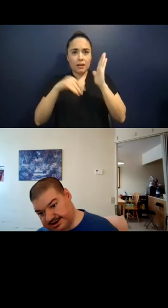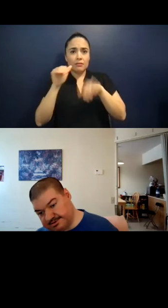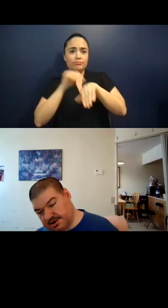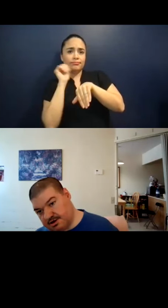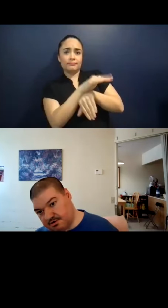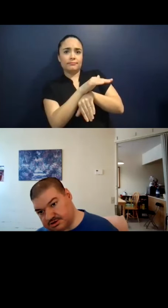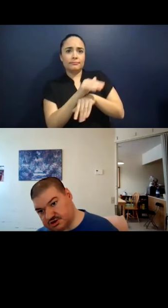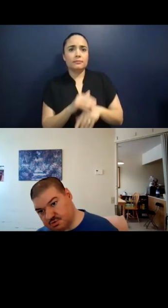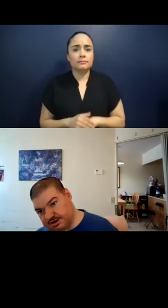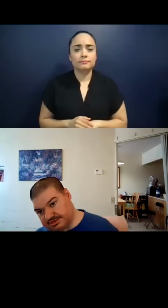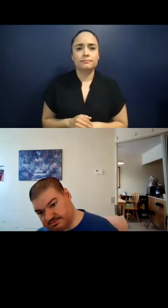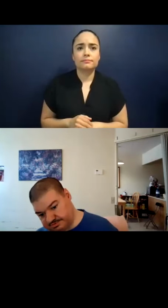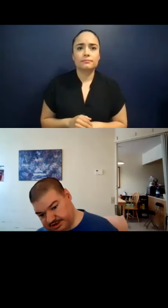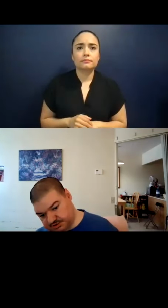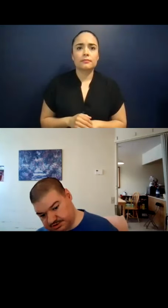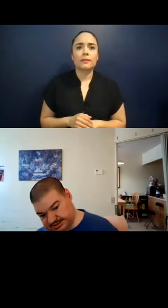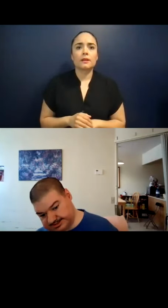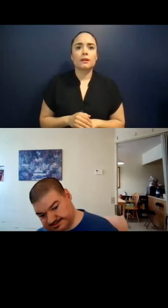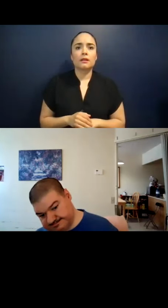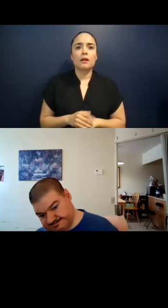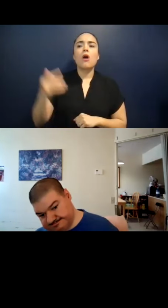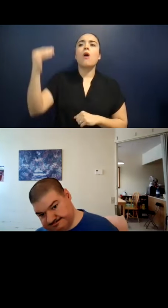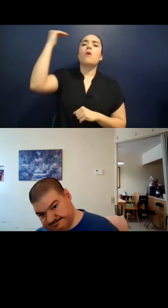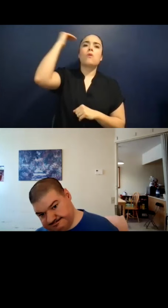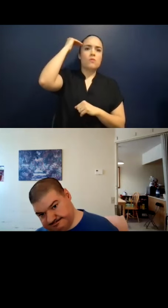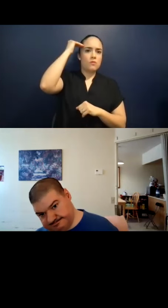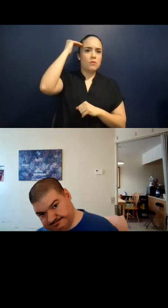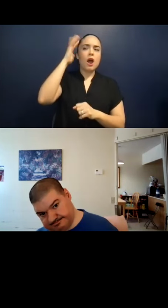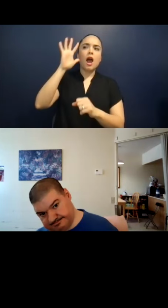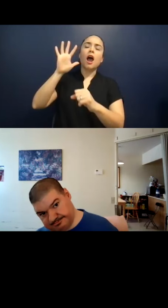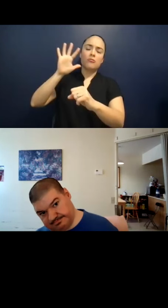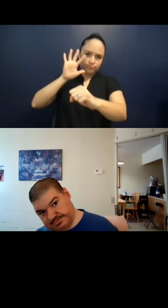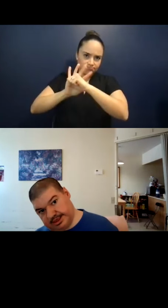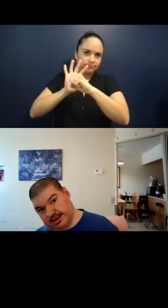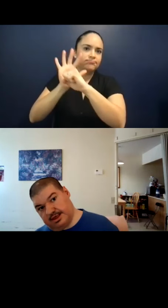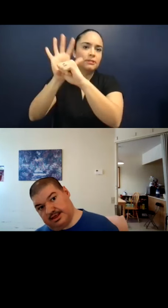this questionnaire with a link at the bottom and people will be sent this